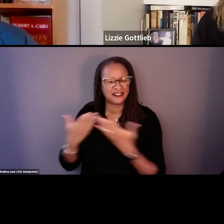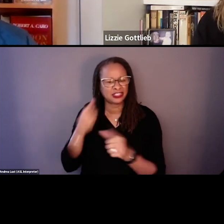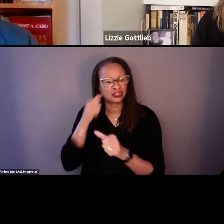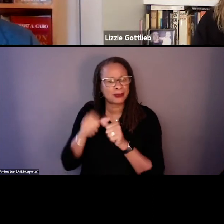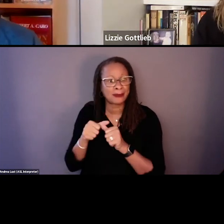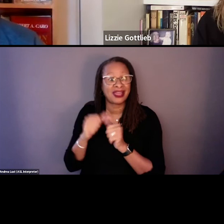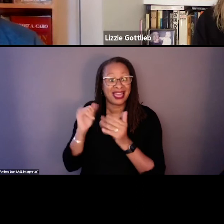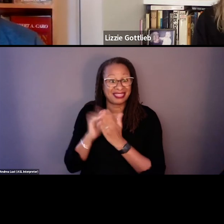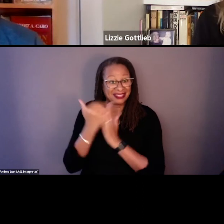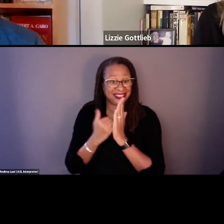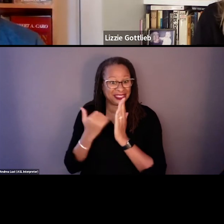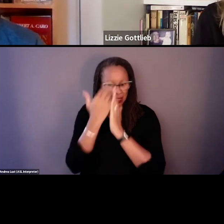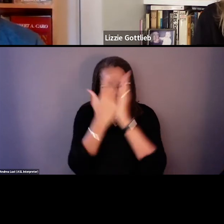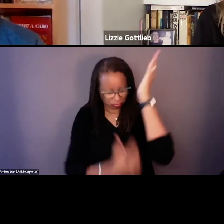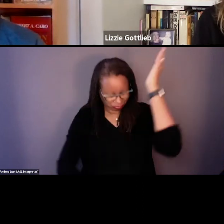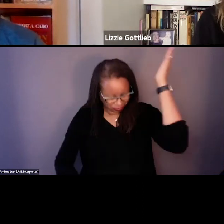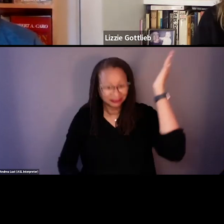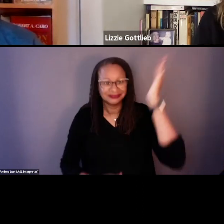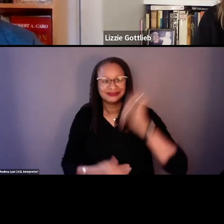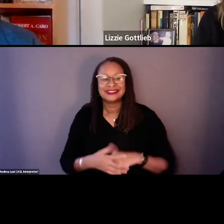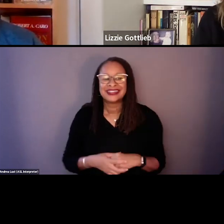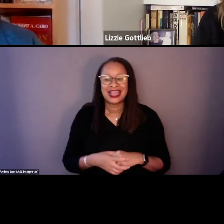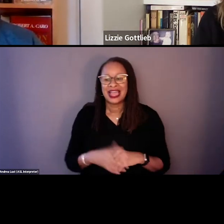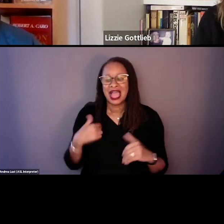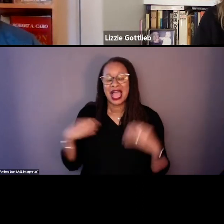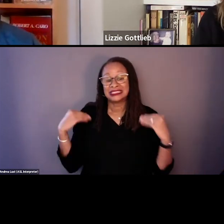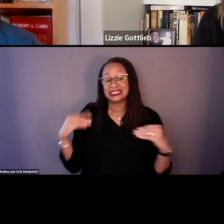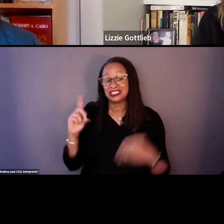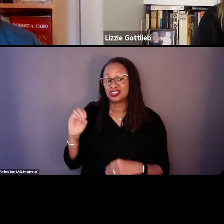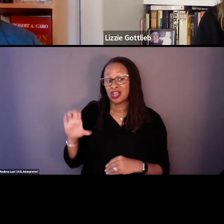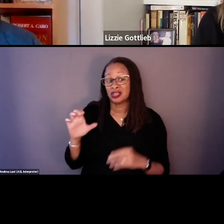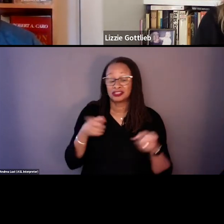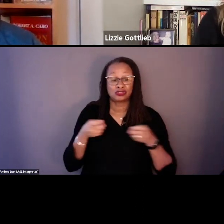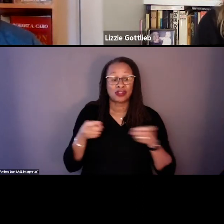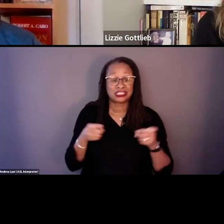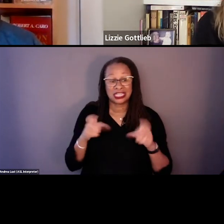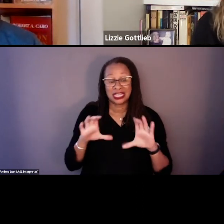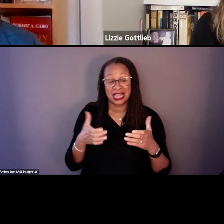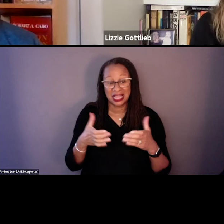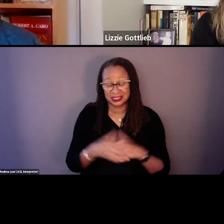one thing- okay, I have two things. All right. - But I always tell my students to ask